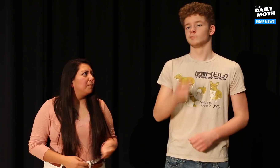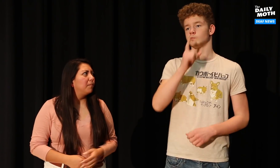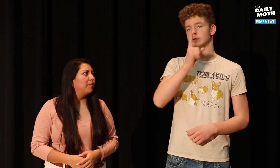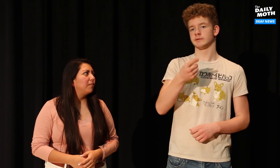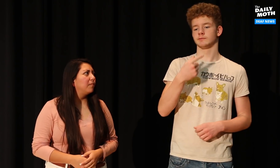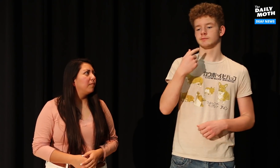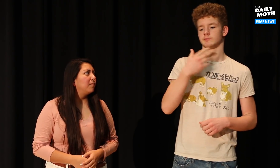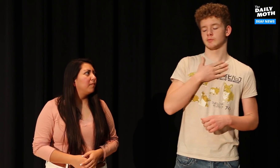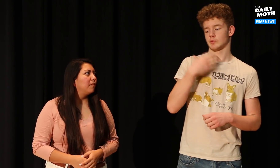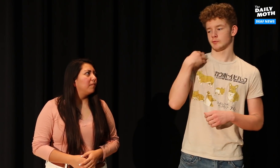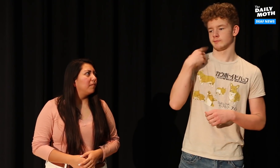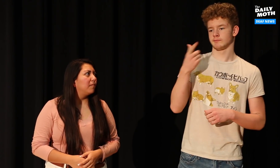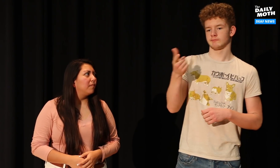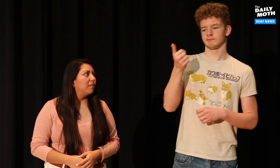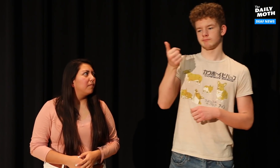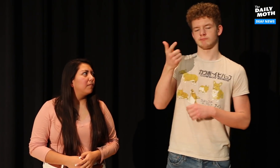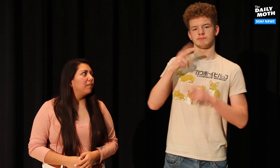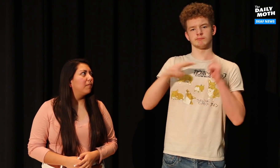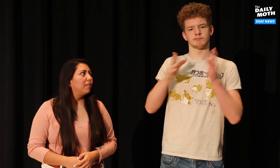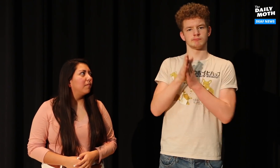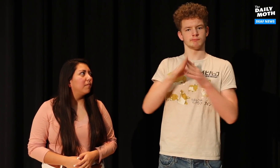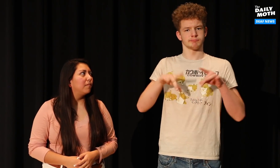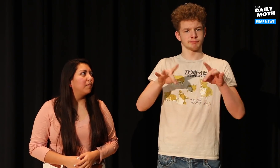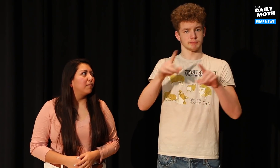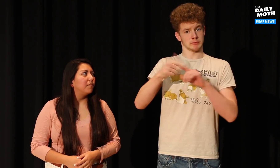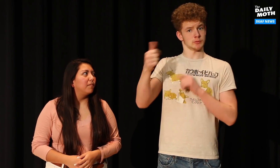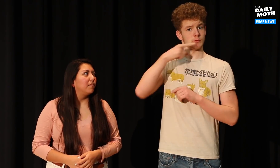Really, my coach was very motivated himself to learn ASL.